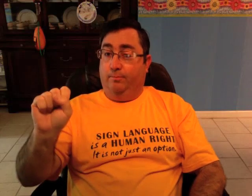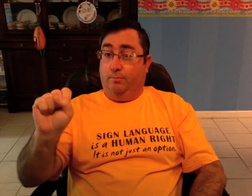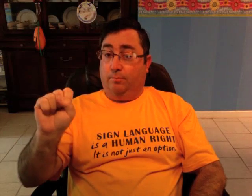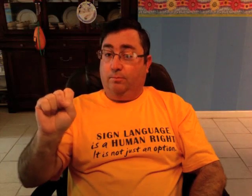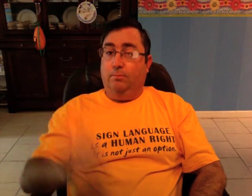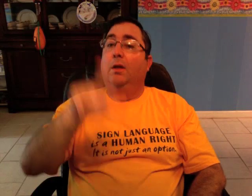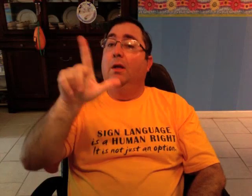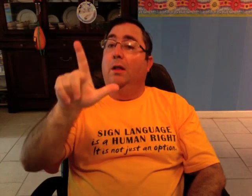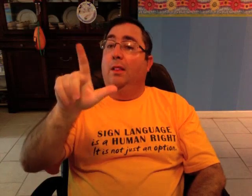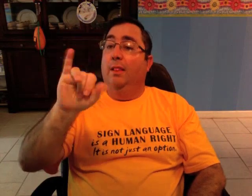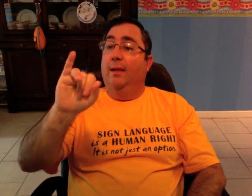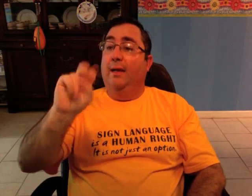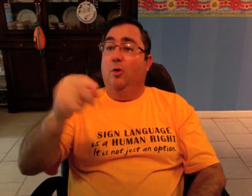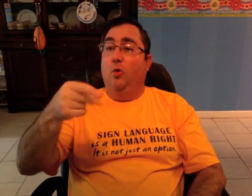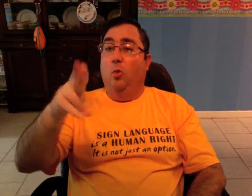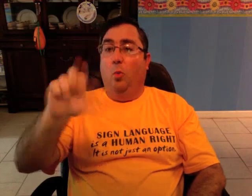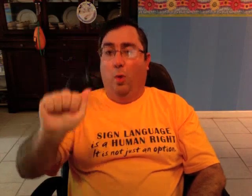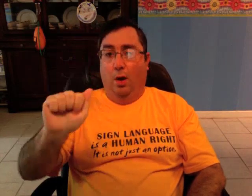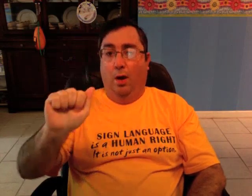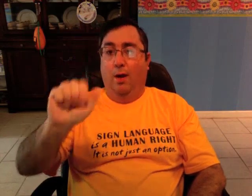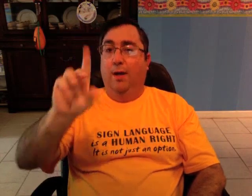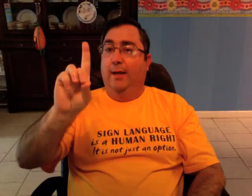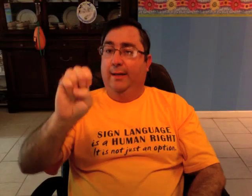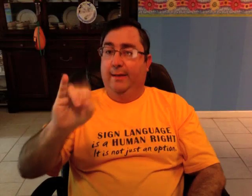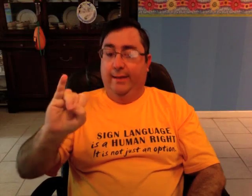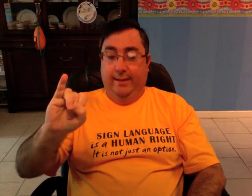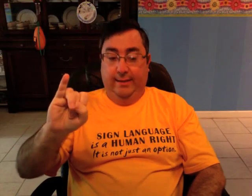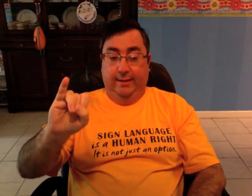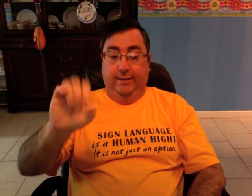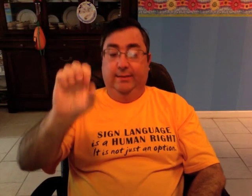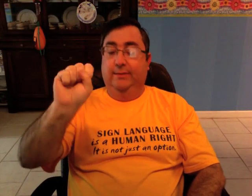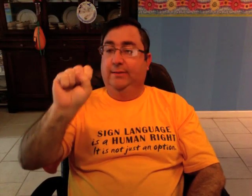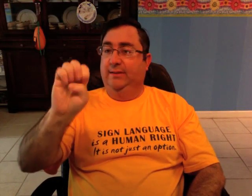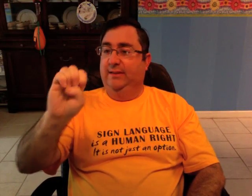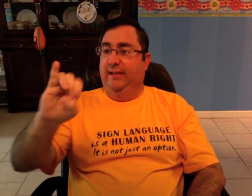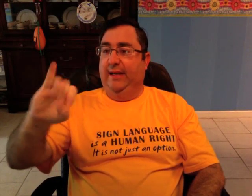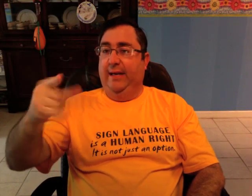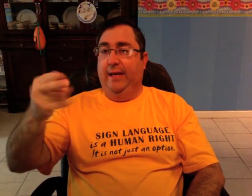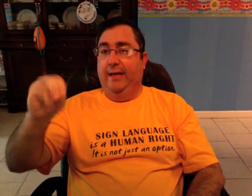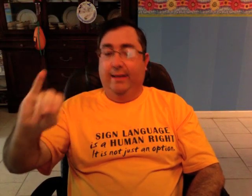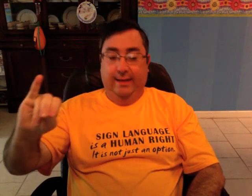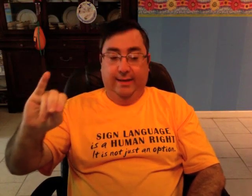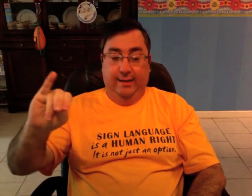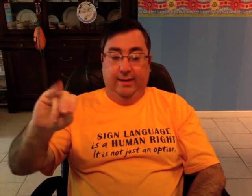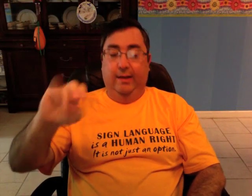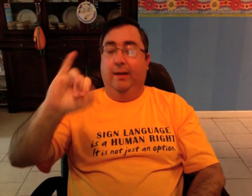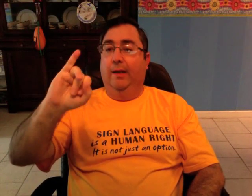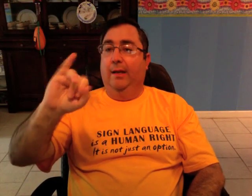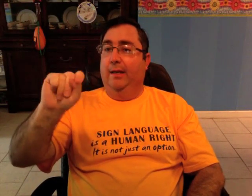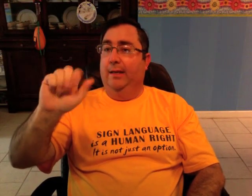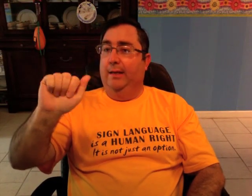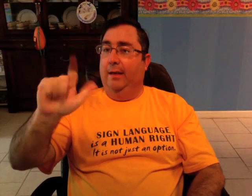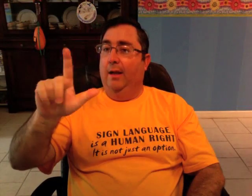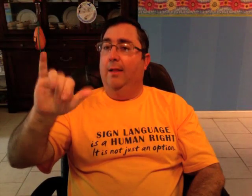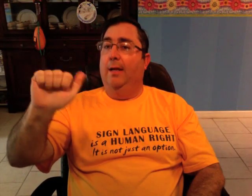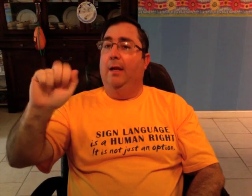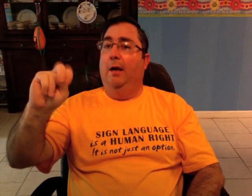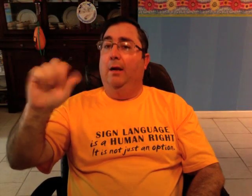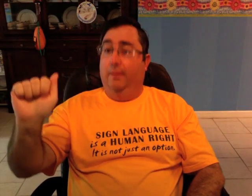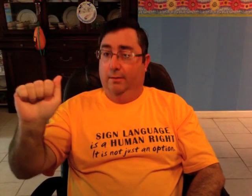Lingua dei Seigni Italiana.